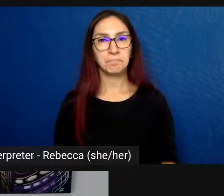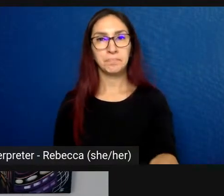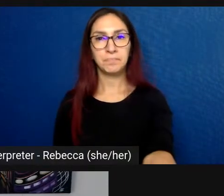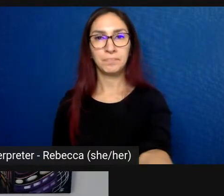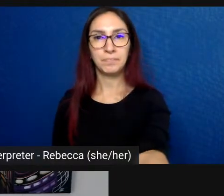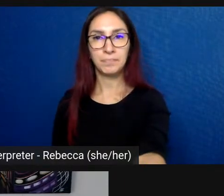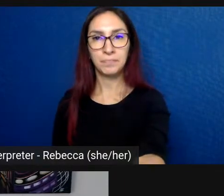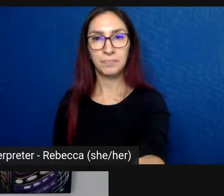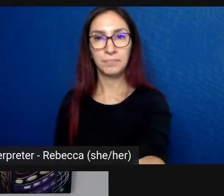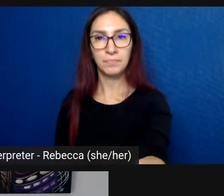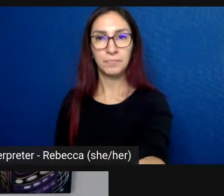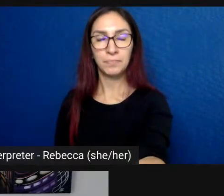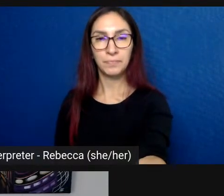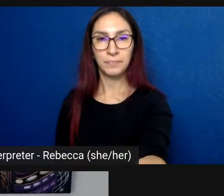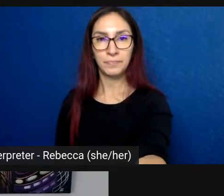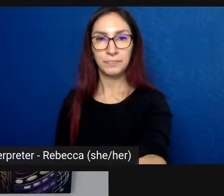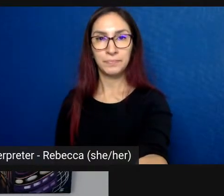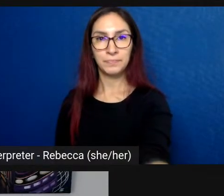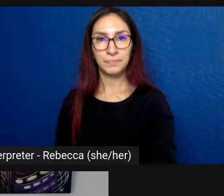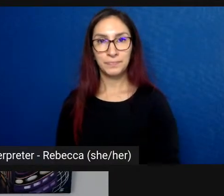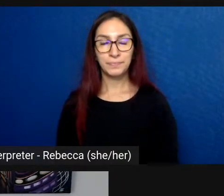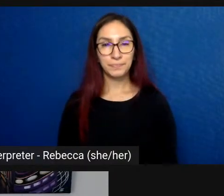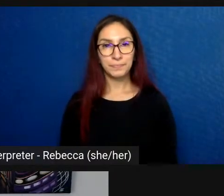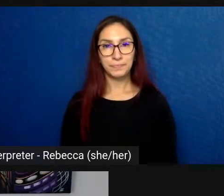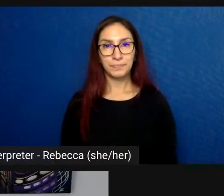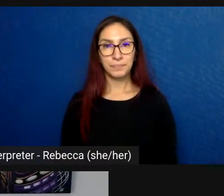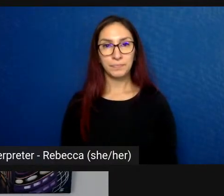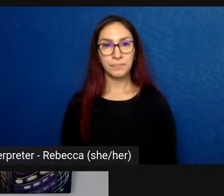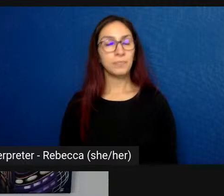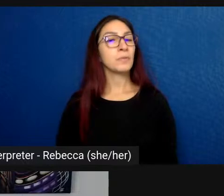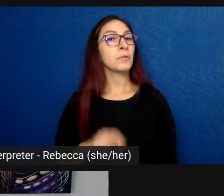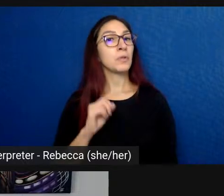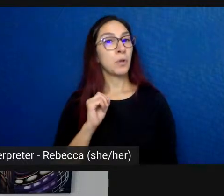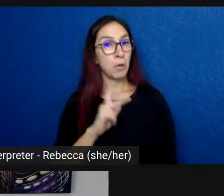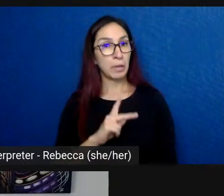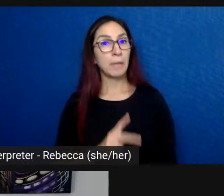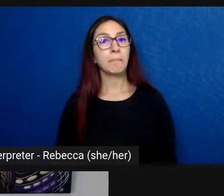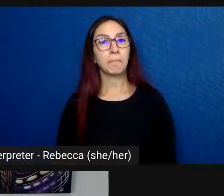this type of widget, this type of Dialog which it .